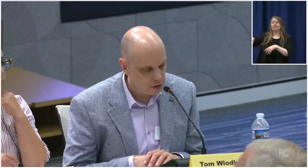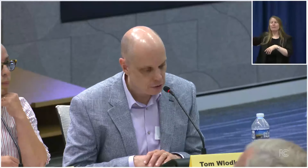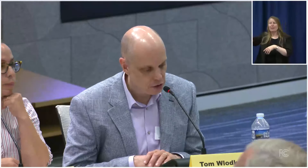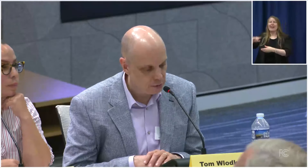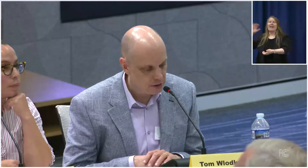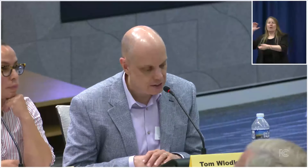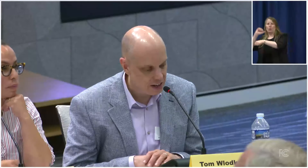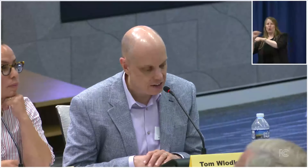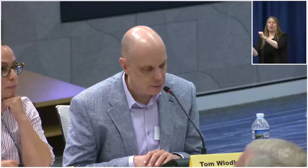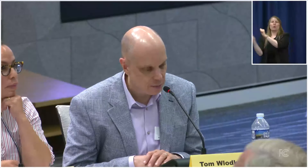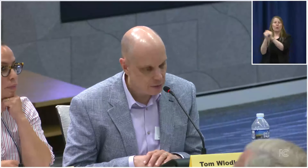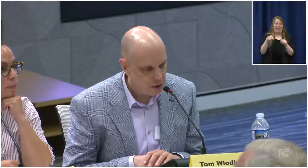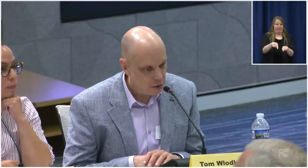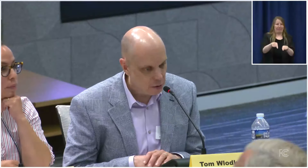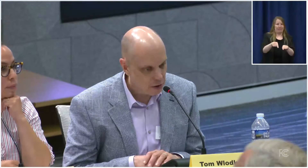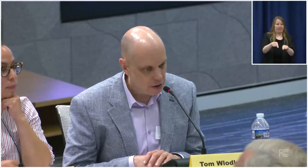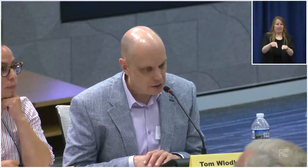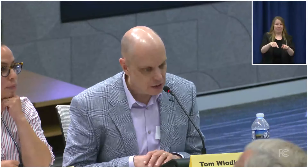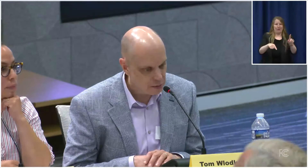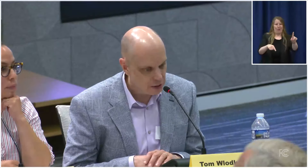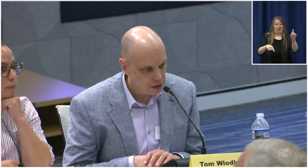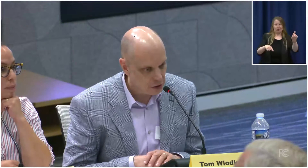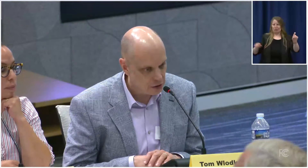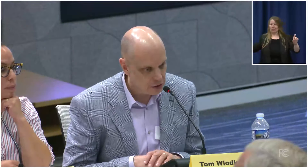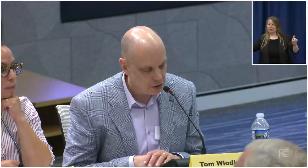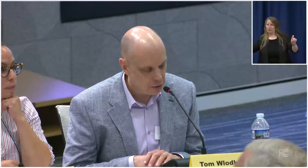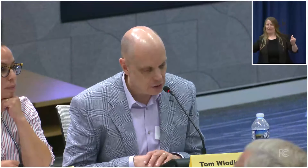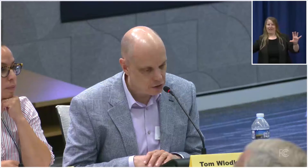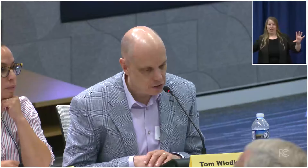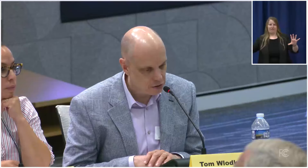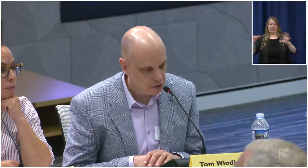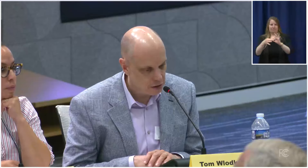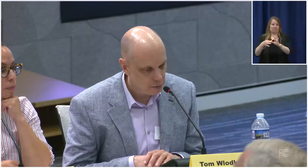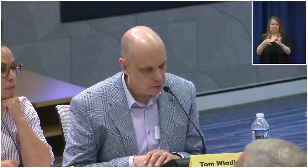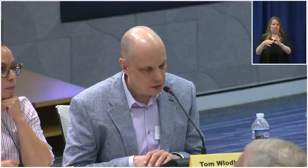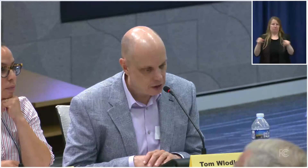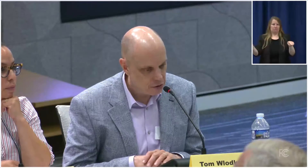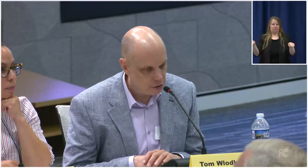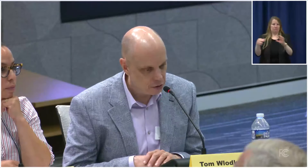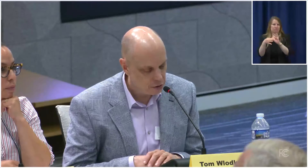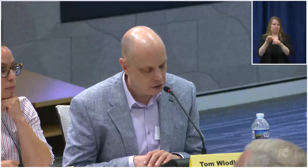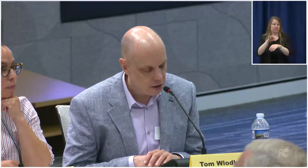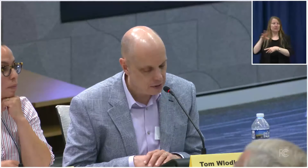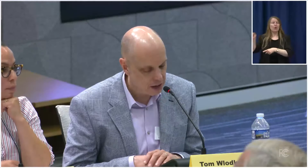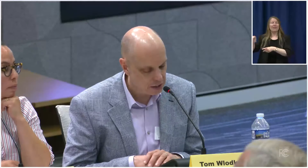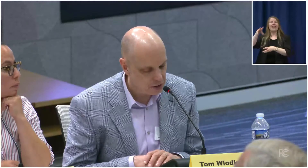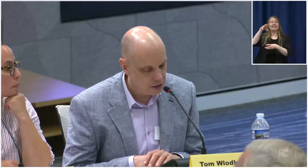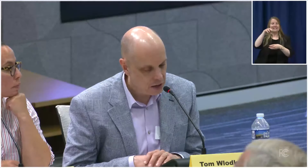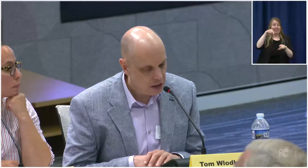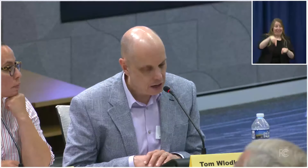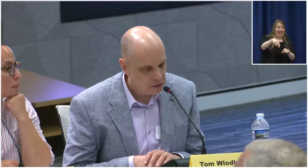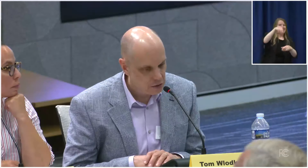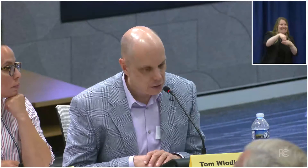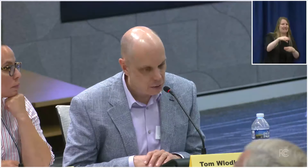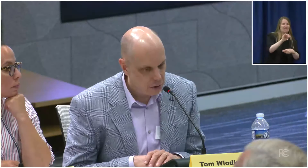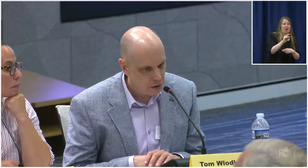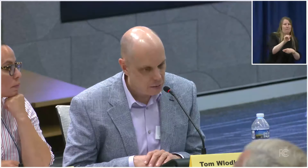CLOSE TO 100 AGENTS TODAY AND OUR ASL CALL CENTER, WHICH I DESCRIBED EARLIER AS AN THIRD PARTY -- A THIRD PARTY CALL CENTER WORKS IN